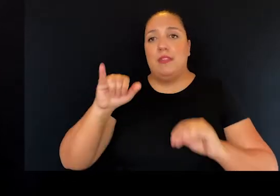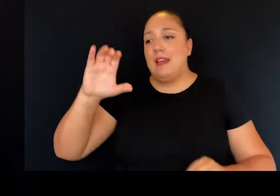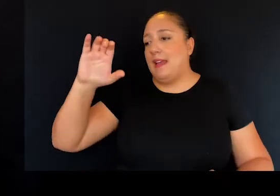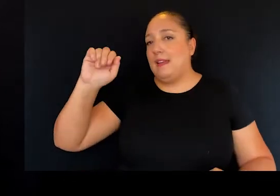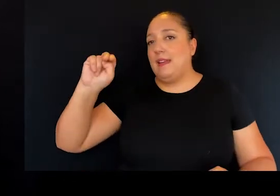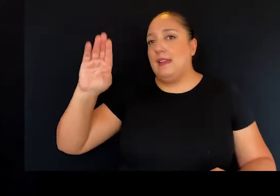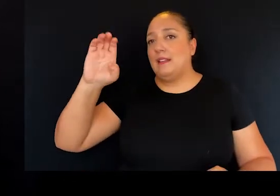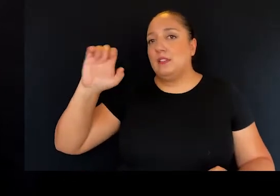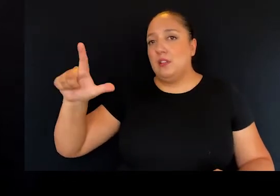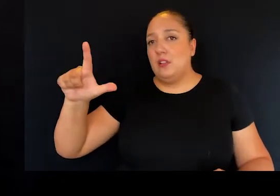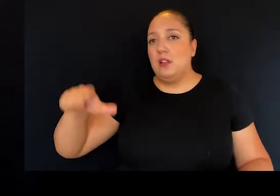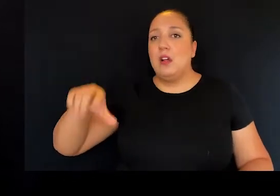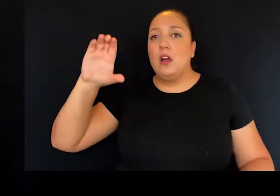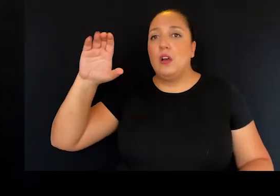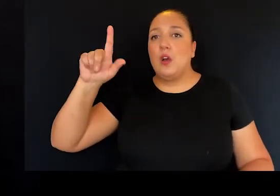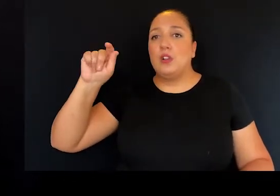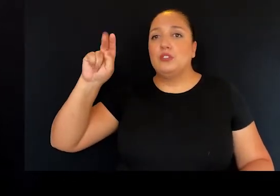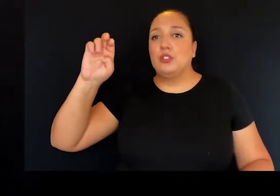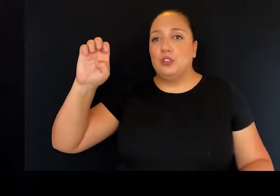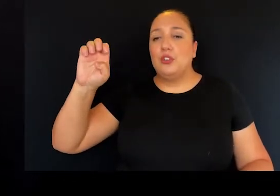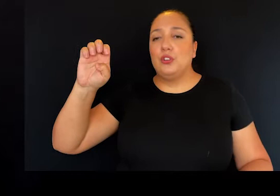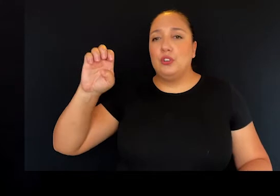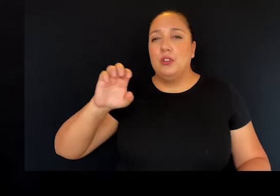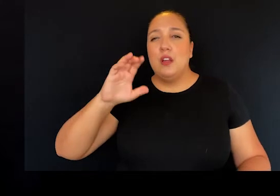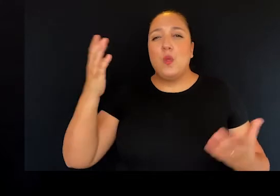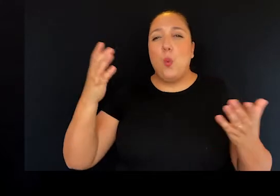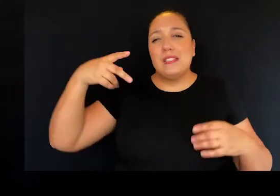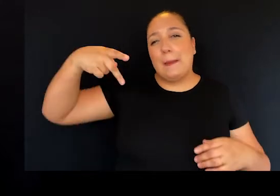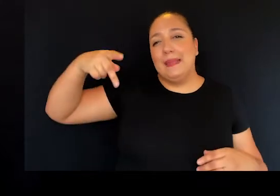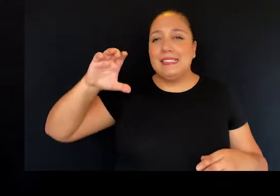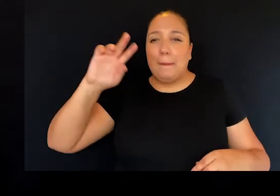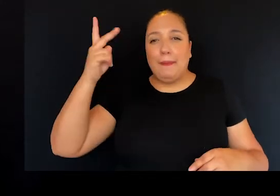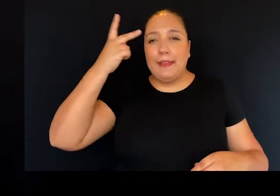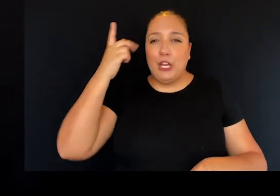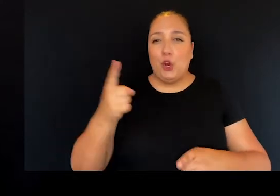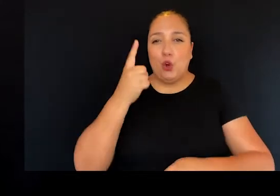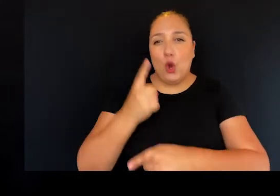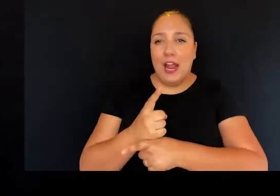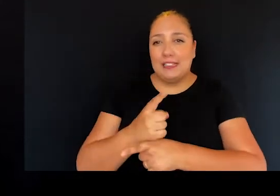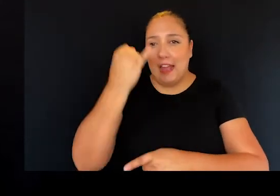the politically correct idea, right? Because this is not about being politically correct.